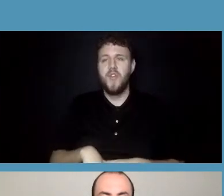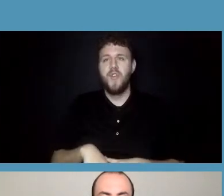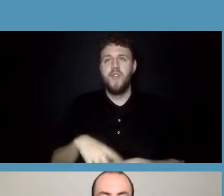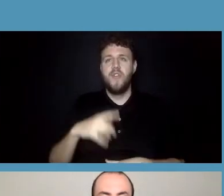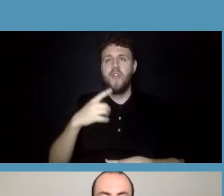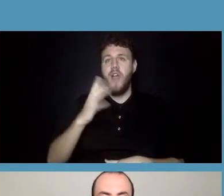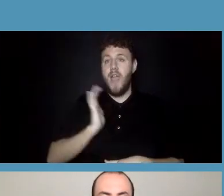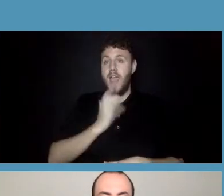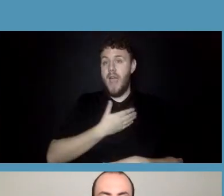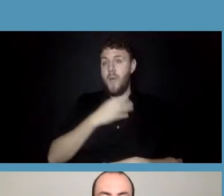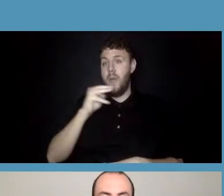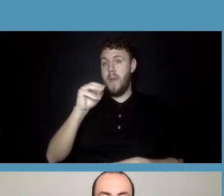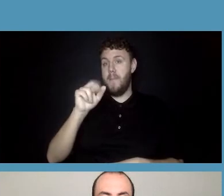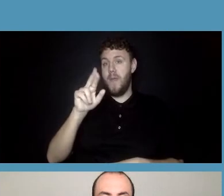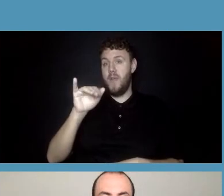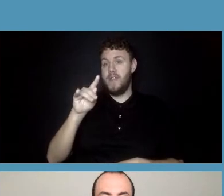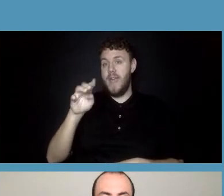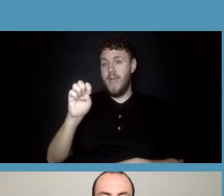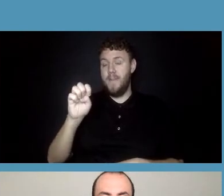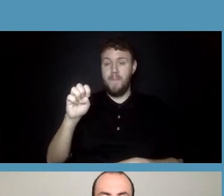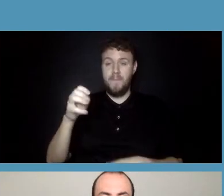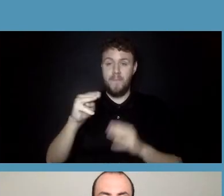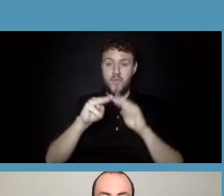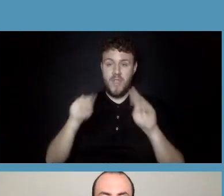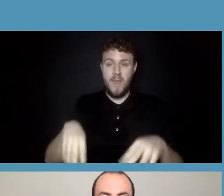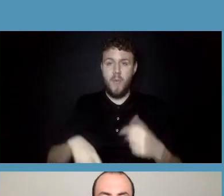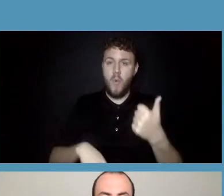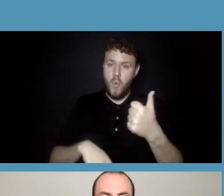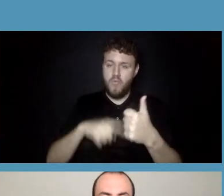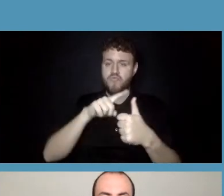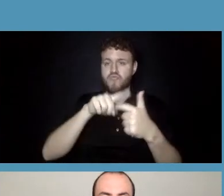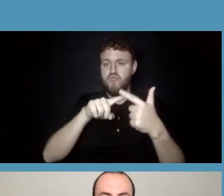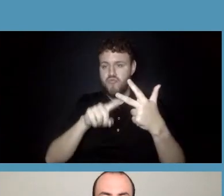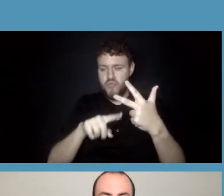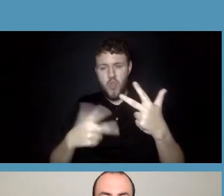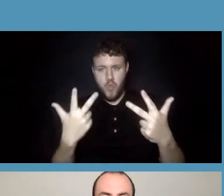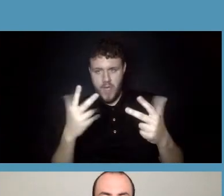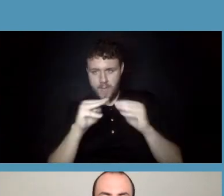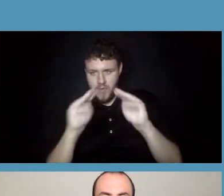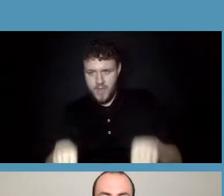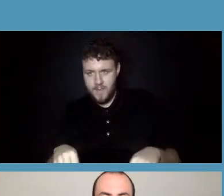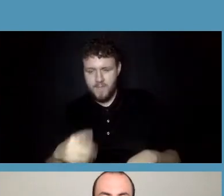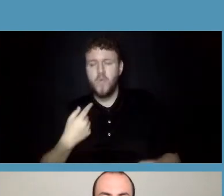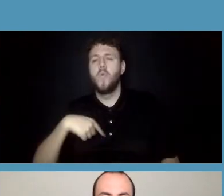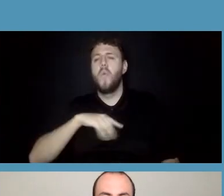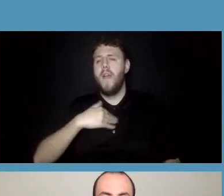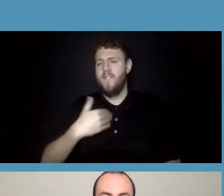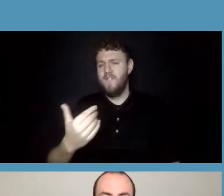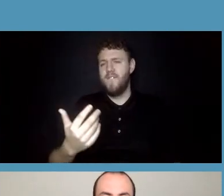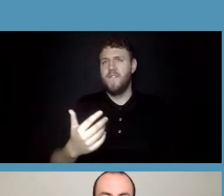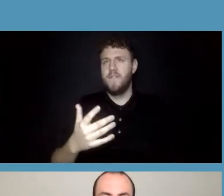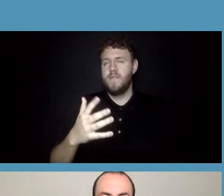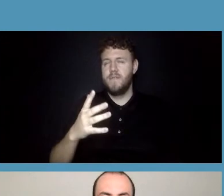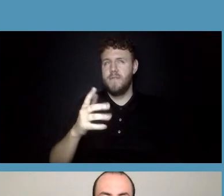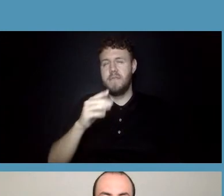Museum is one of three in the state of North Carolina. So we do have people that work not